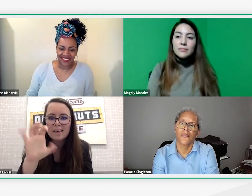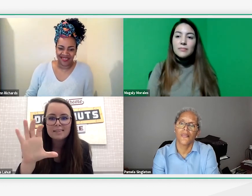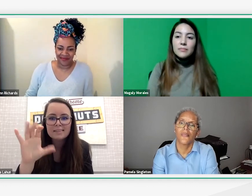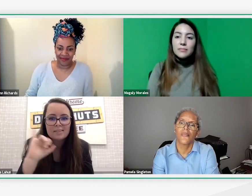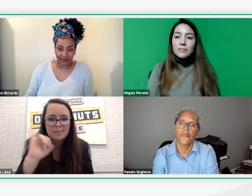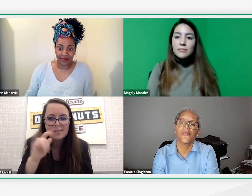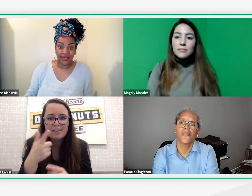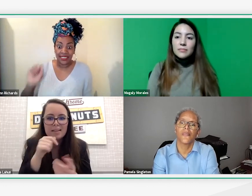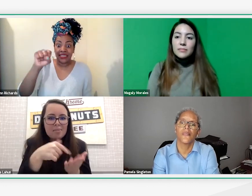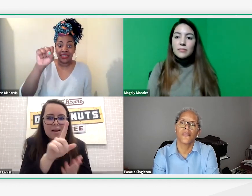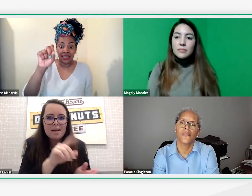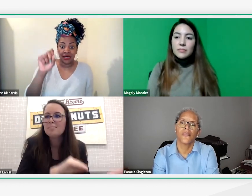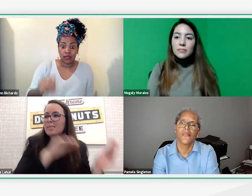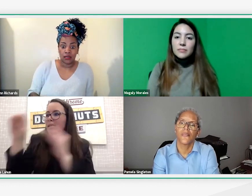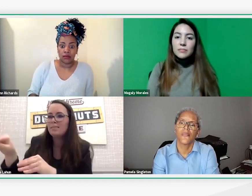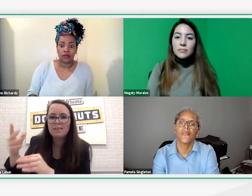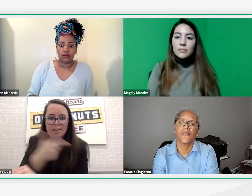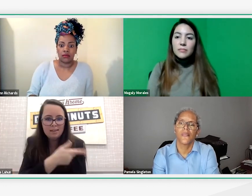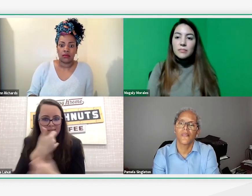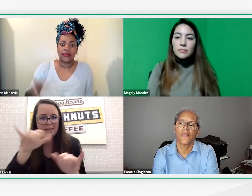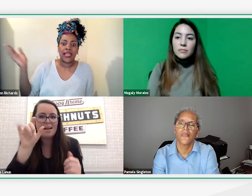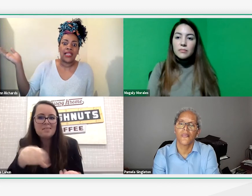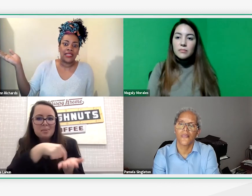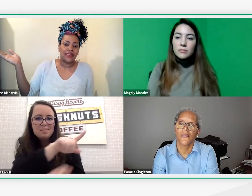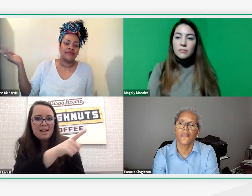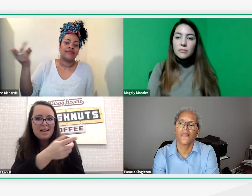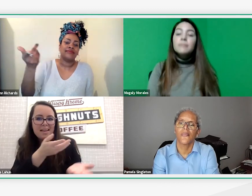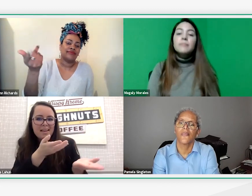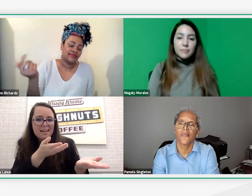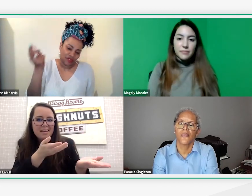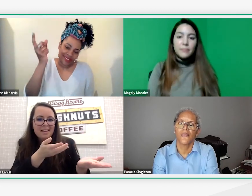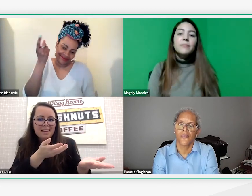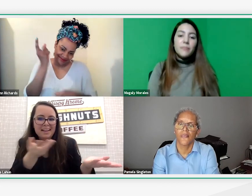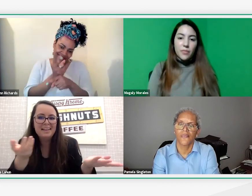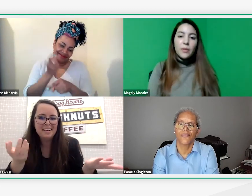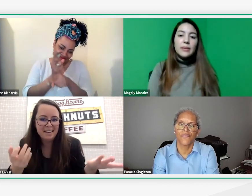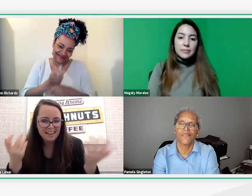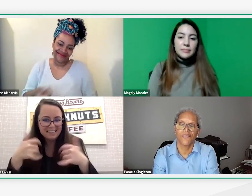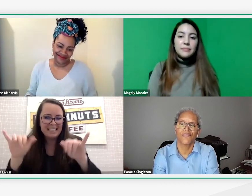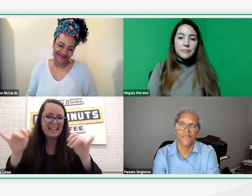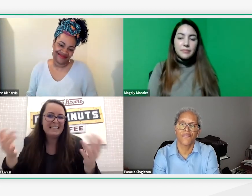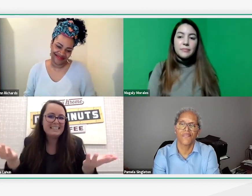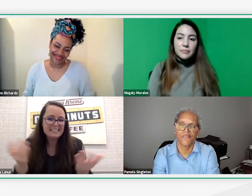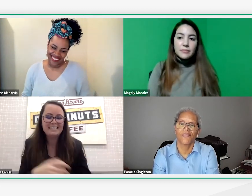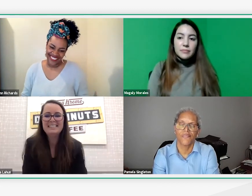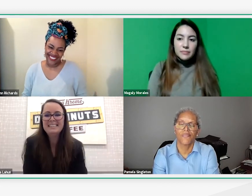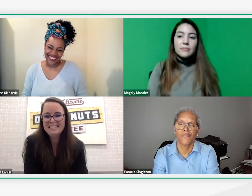that 1099-NEC. If you hadn't paid, and you move to a different state, you're still going to owe